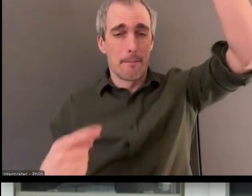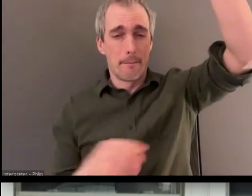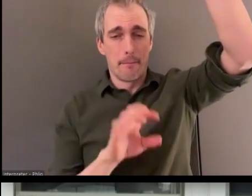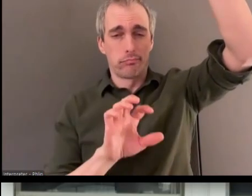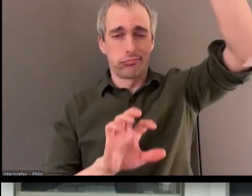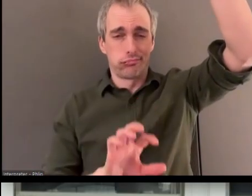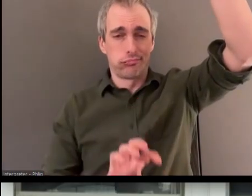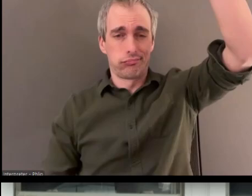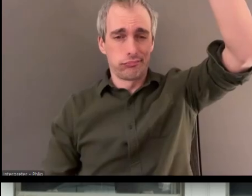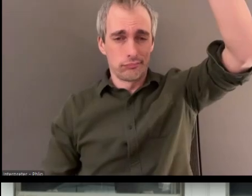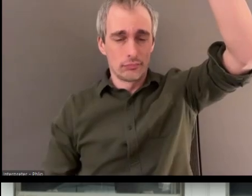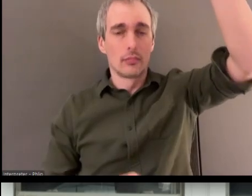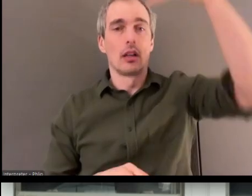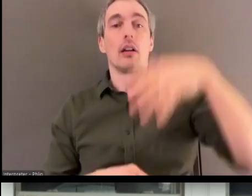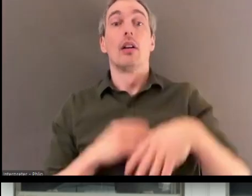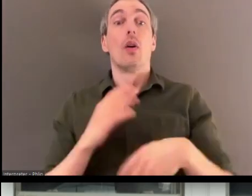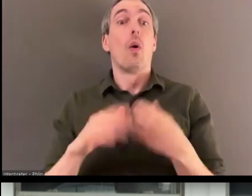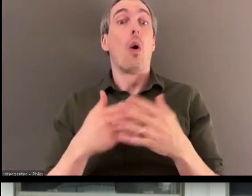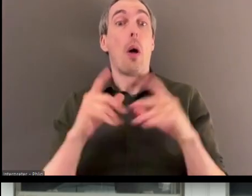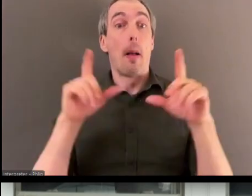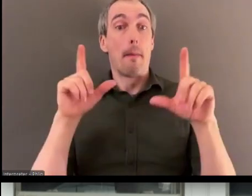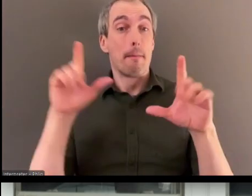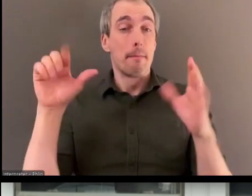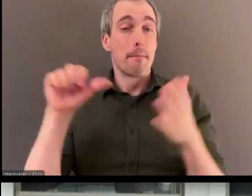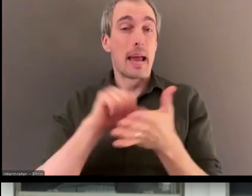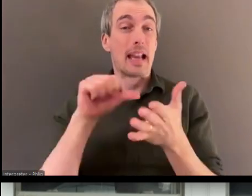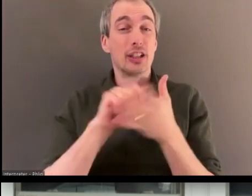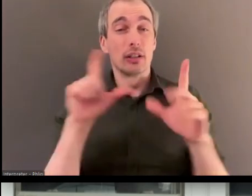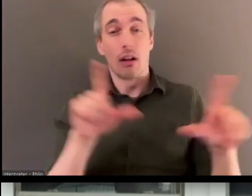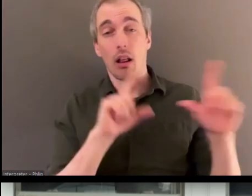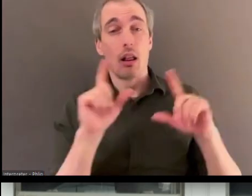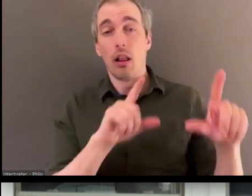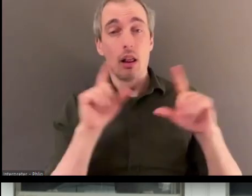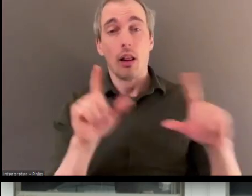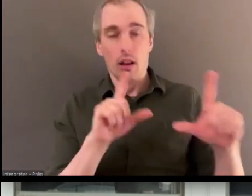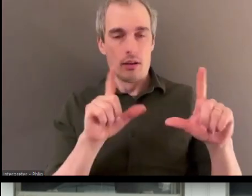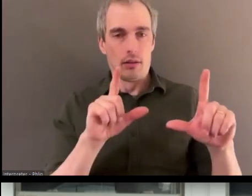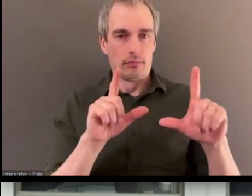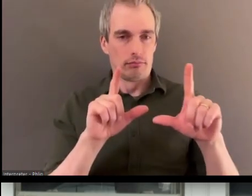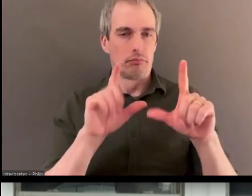And then I can now scroll freely through here. Let's see as well.